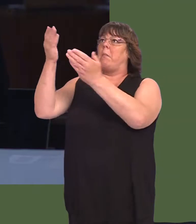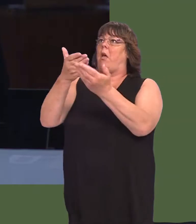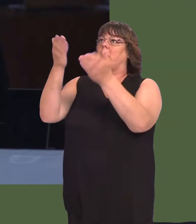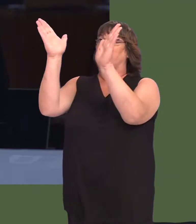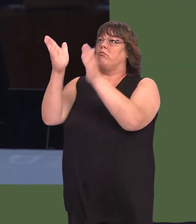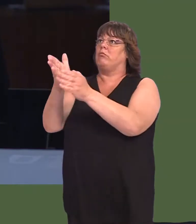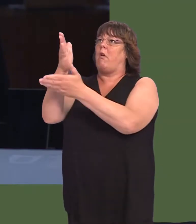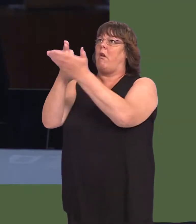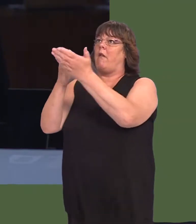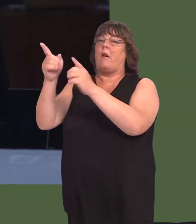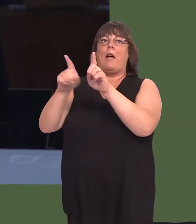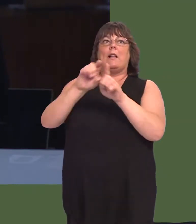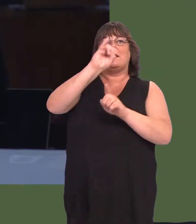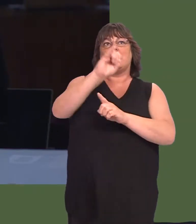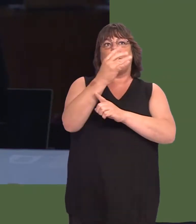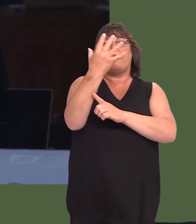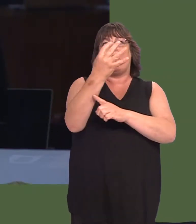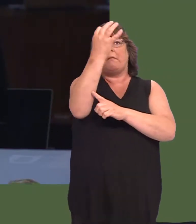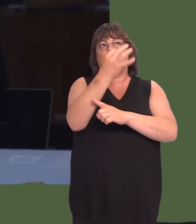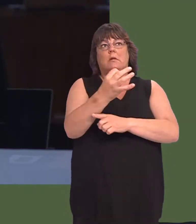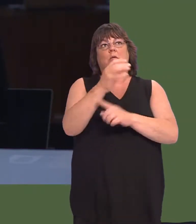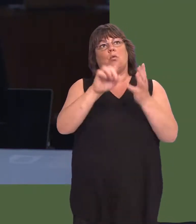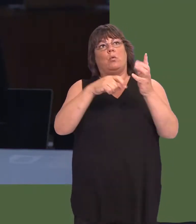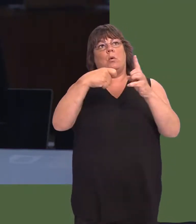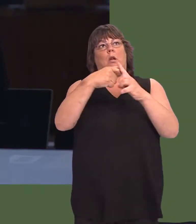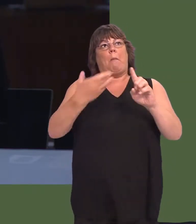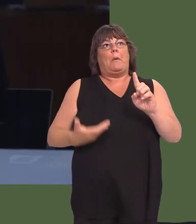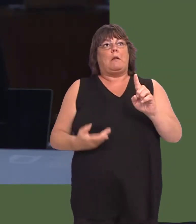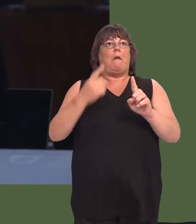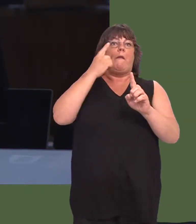The survey also found that 65 per cent of UK businesses have seen their supply chains